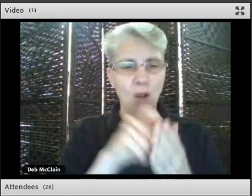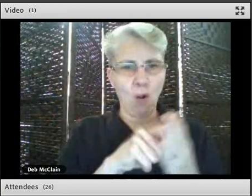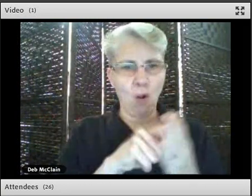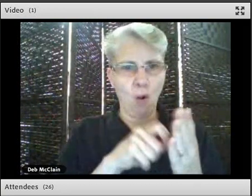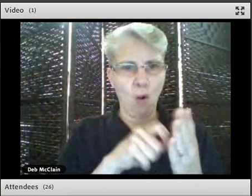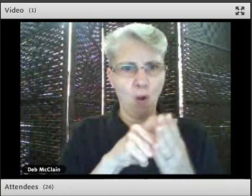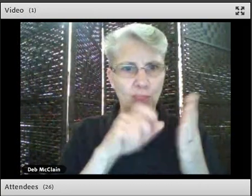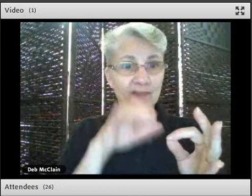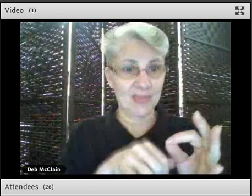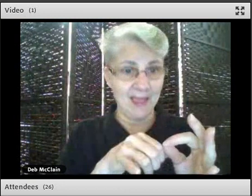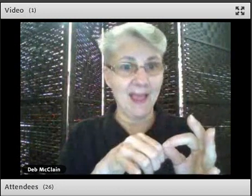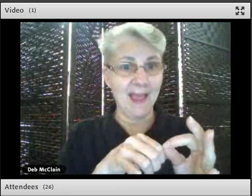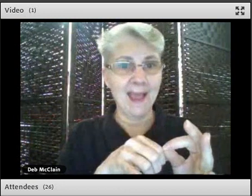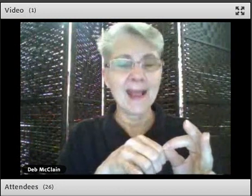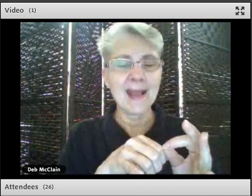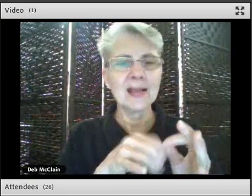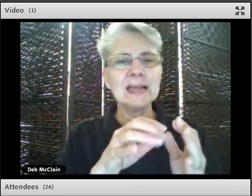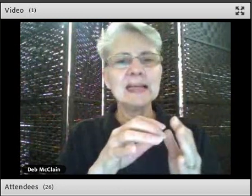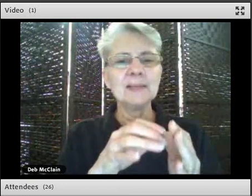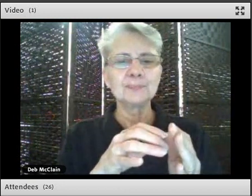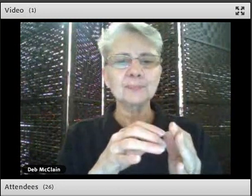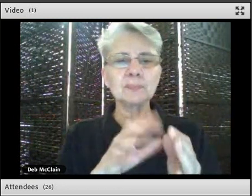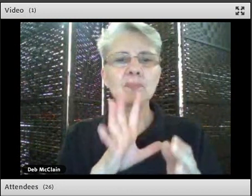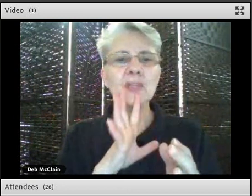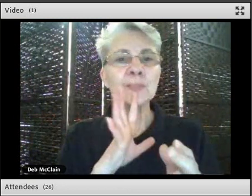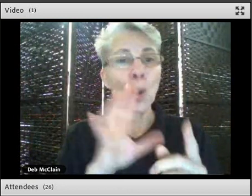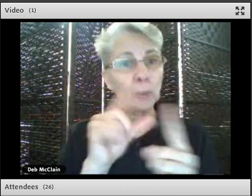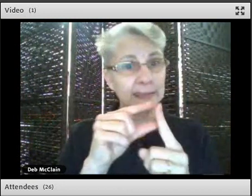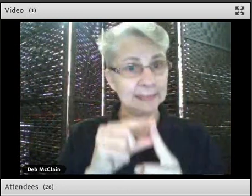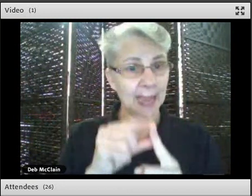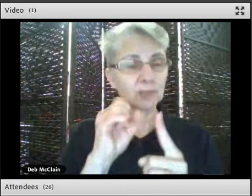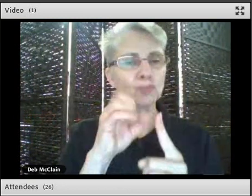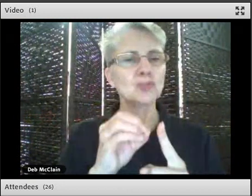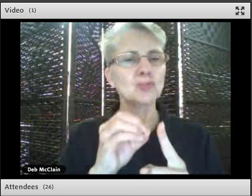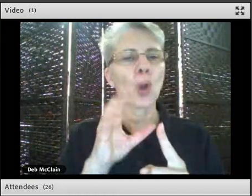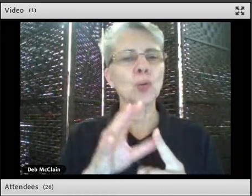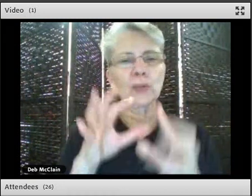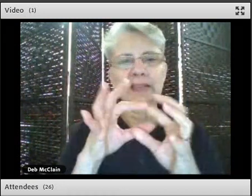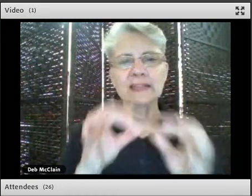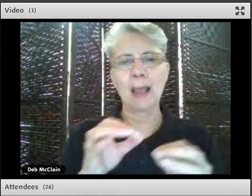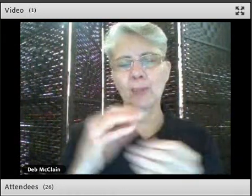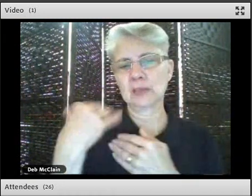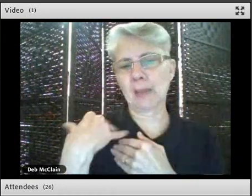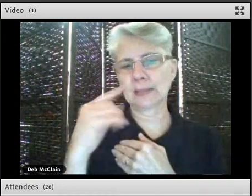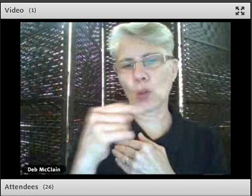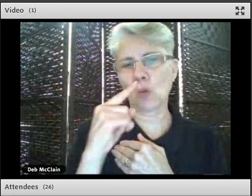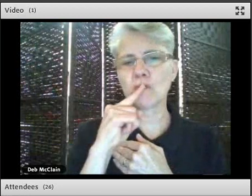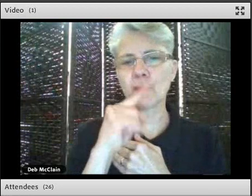So, your statement of responsibility is only going to be for those people who created the content.